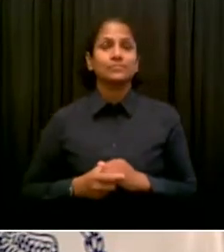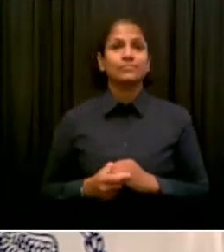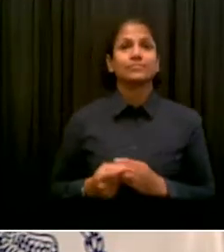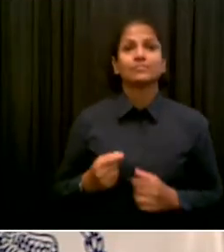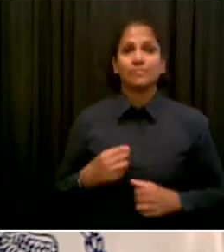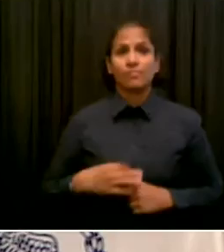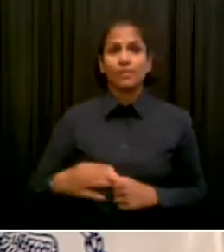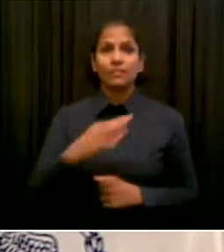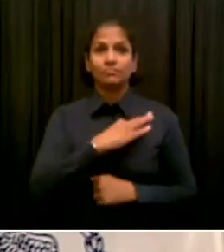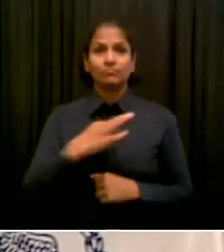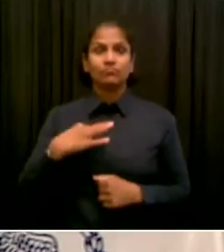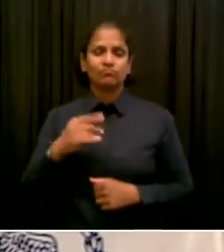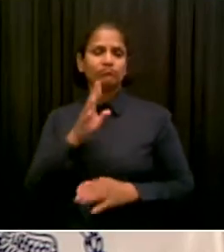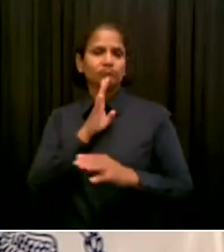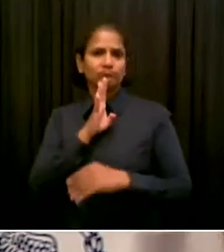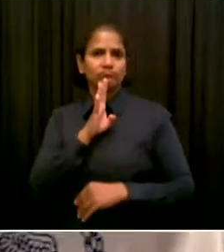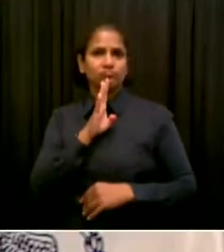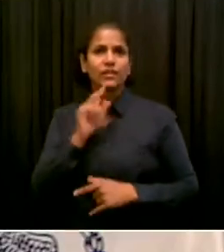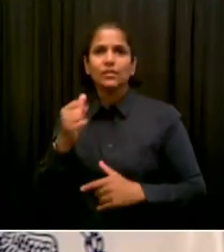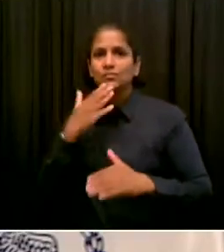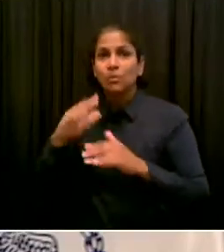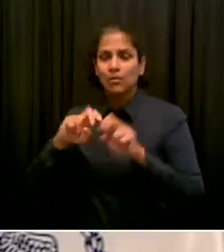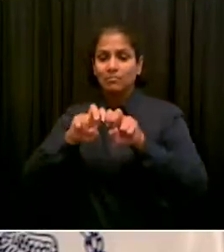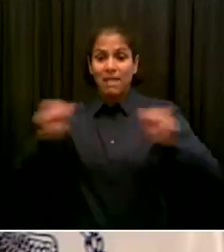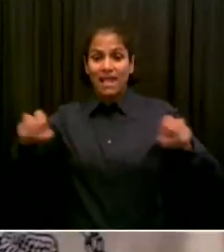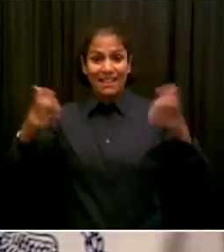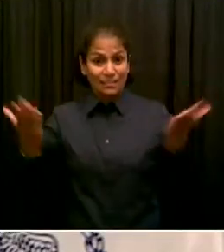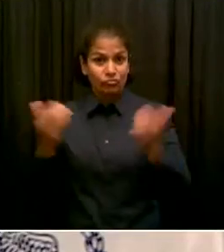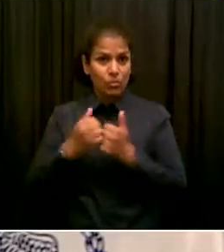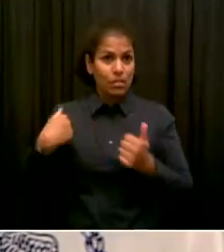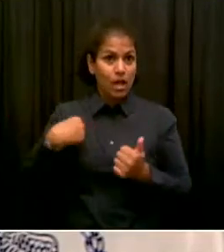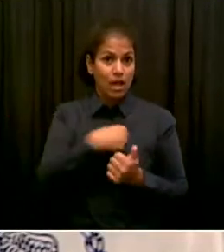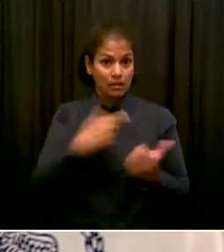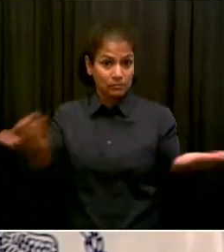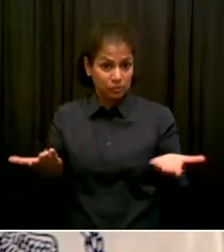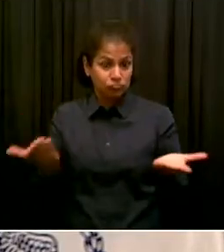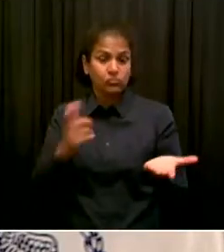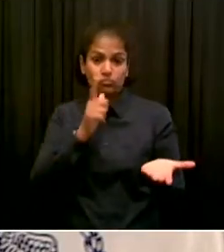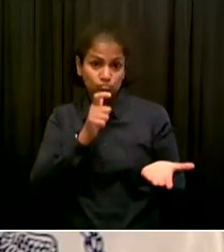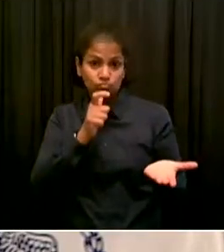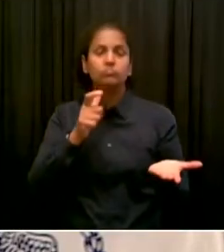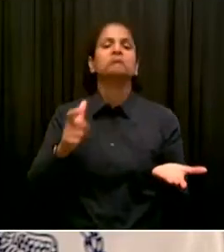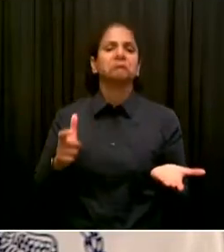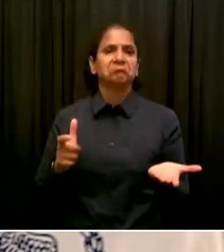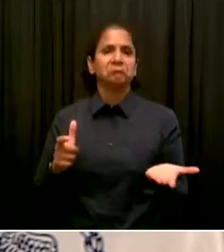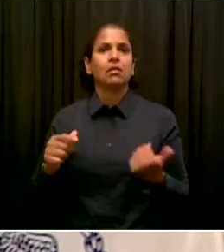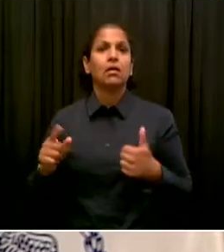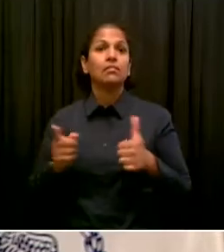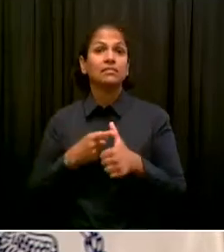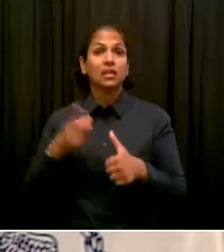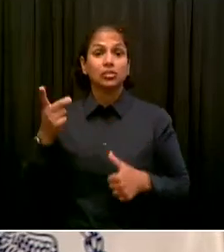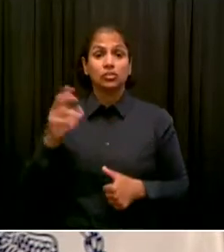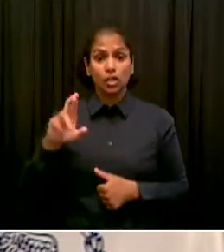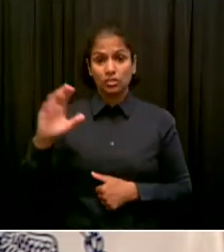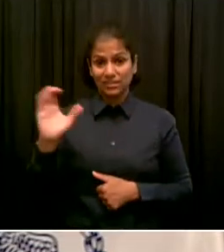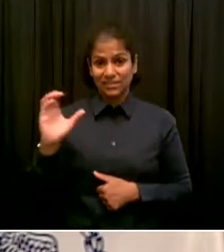I LWILTU RTN O OUR COLLEAGUES IN THE MEDIA, PLEASE LET ME KNOW THE NAME AND OUTLET. GOODOR MNNGI, WE WILL NOW